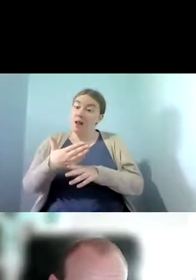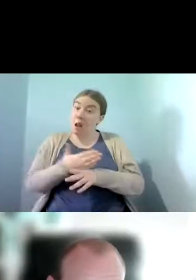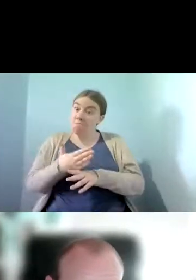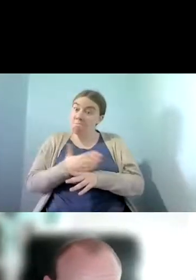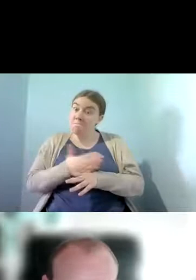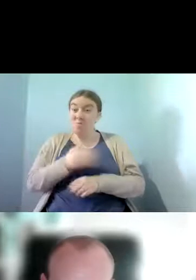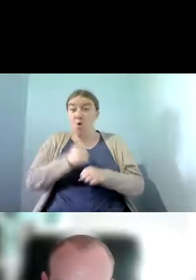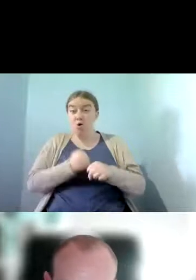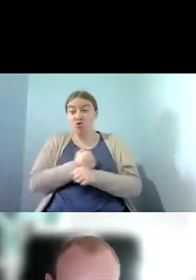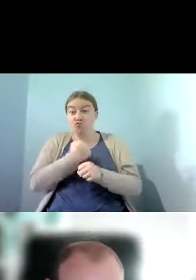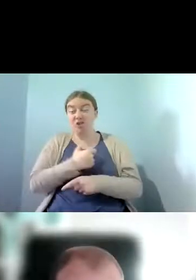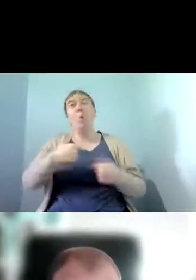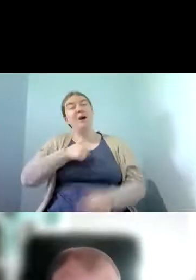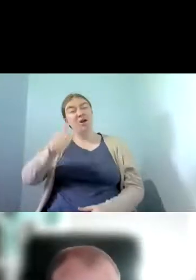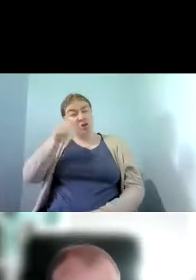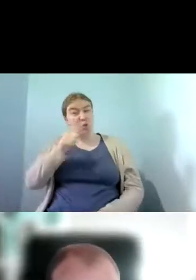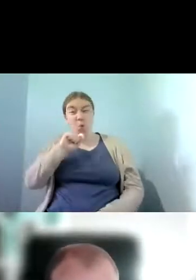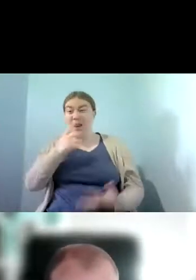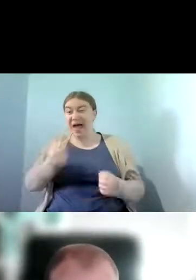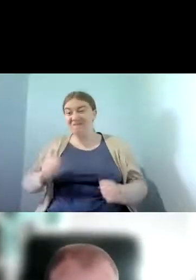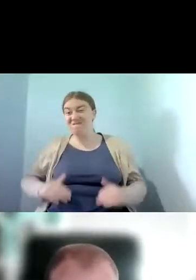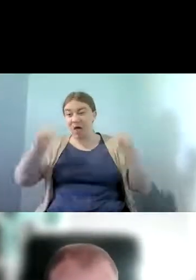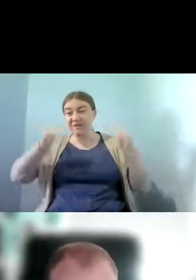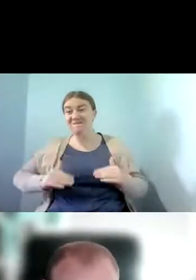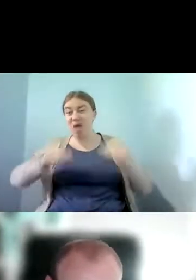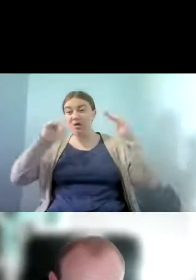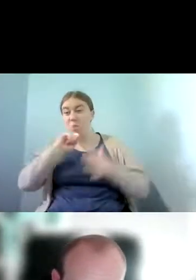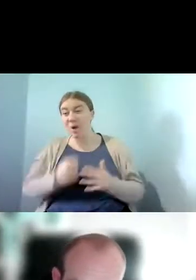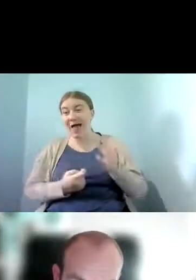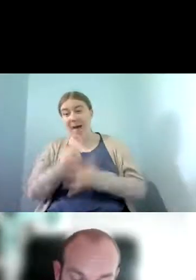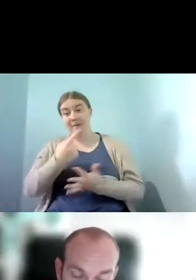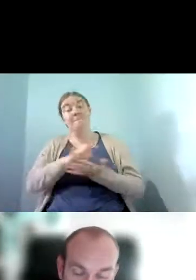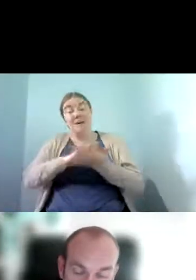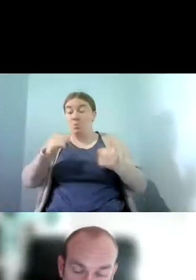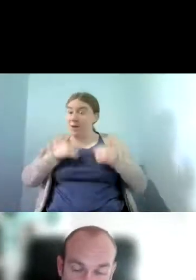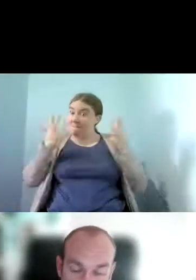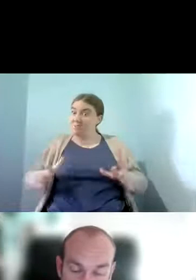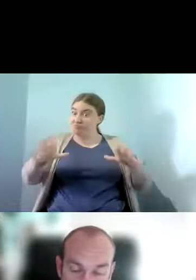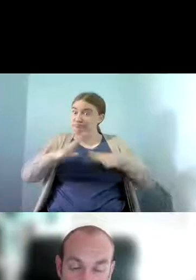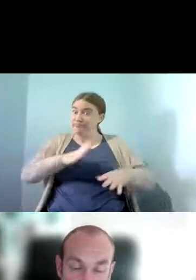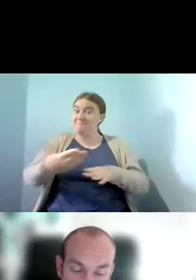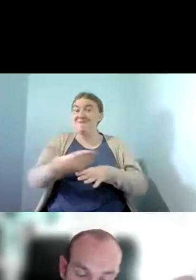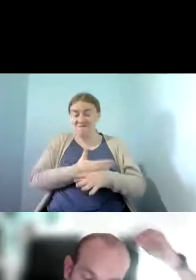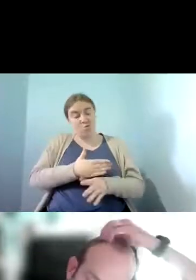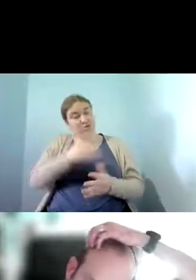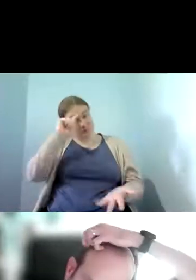we had to make um some key decisions um before we to to allow us to to build the structure